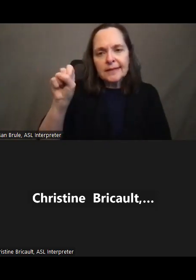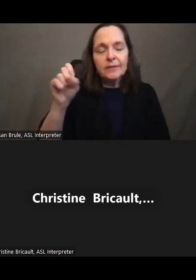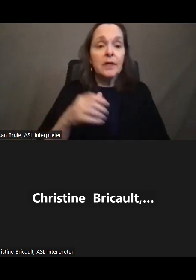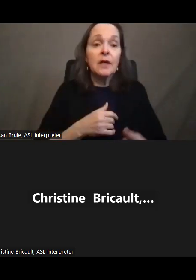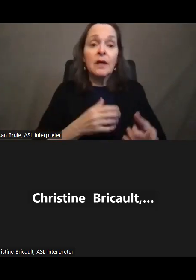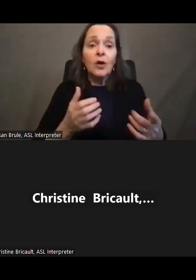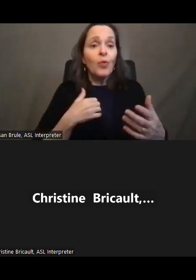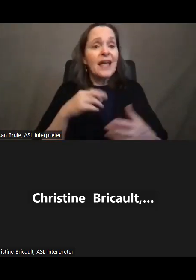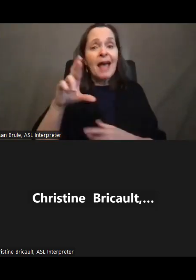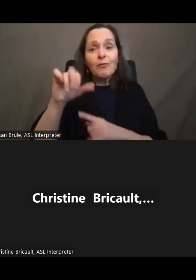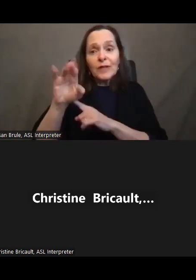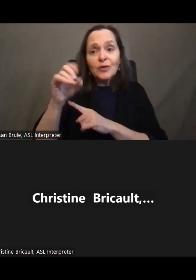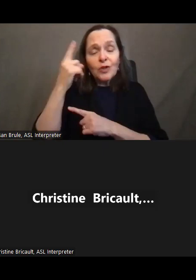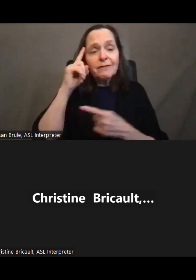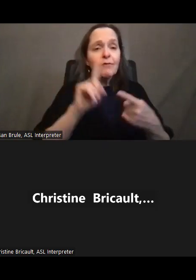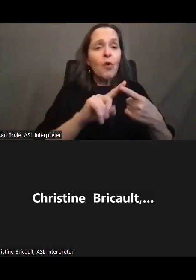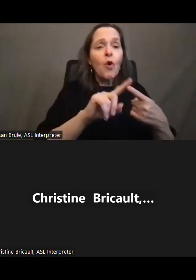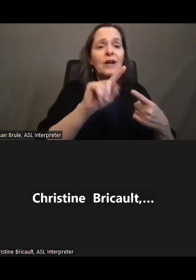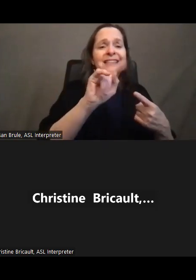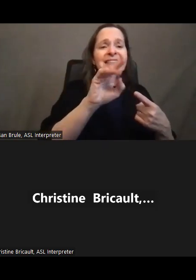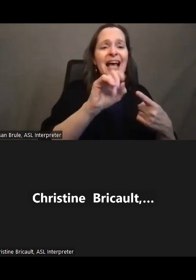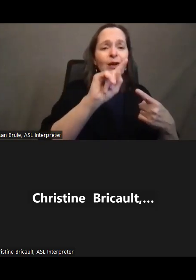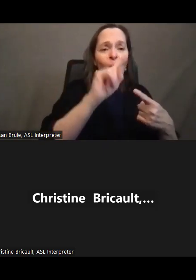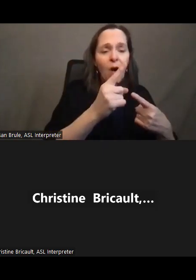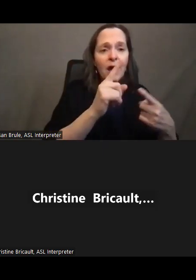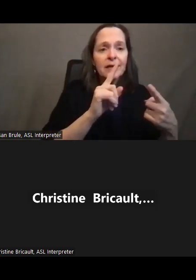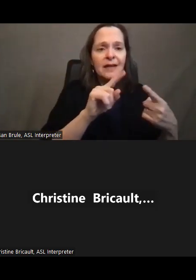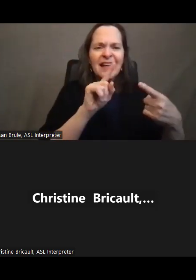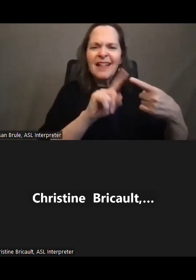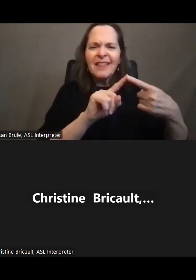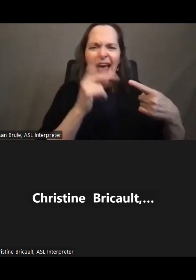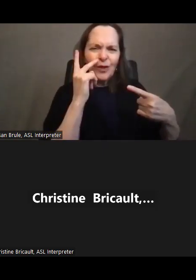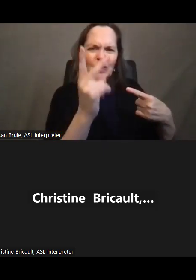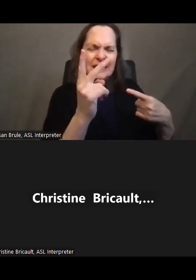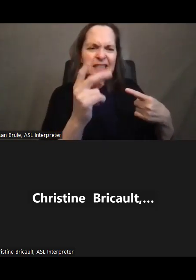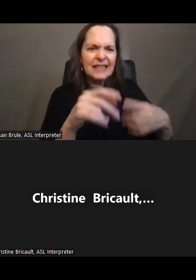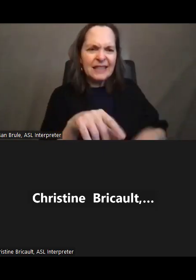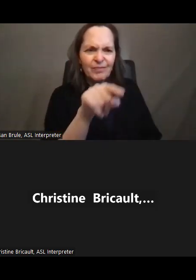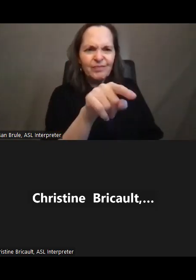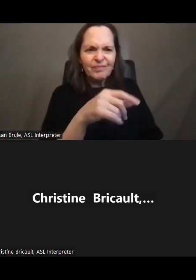We have the Job Accommodation Network, which I think I referred to earlier.